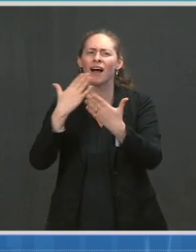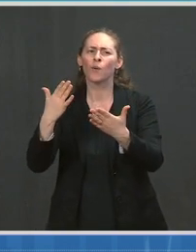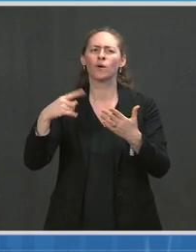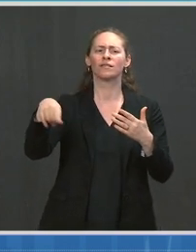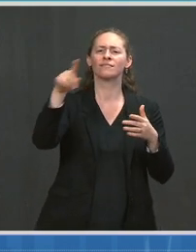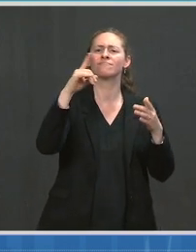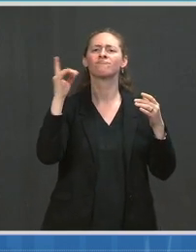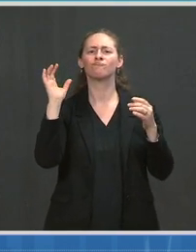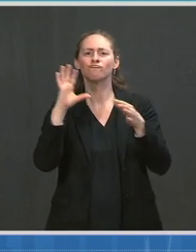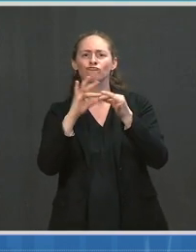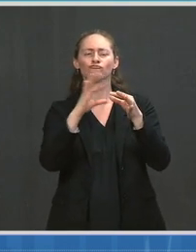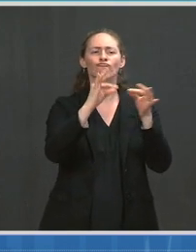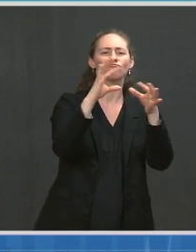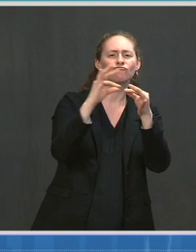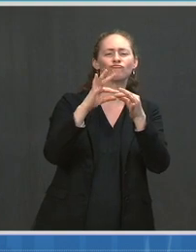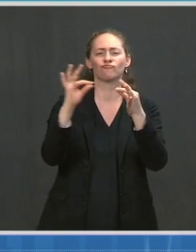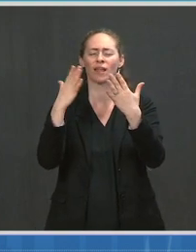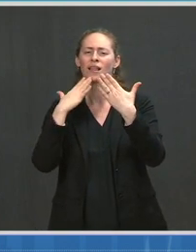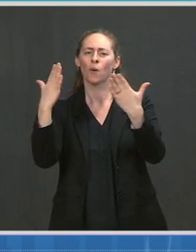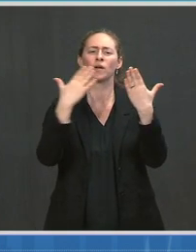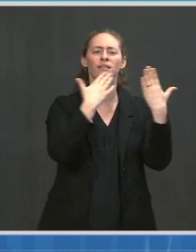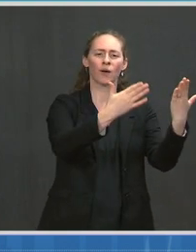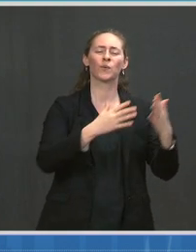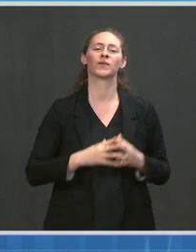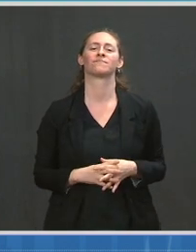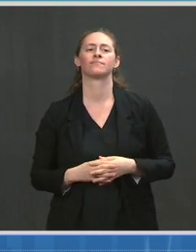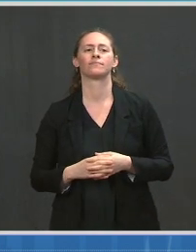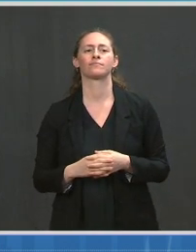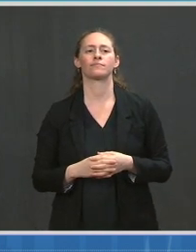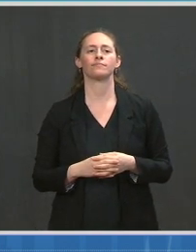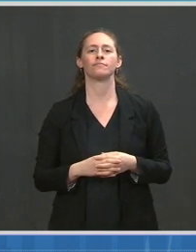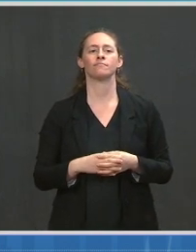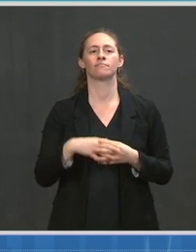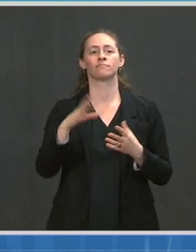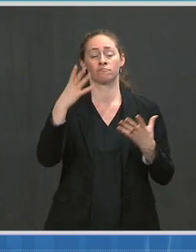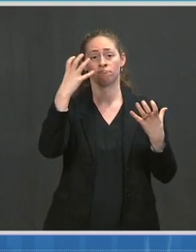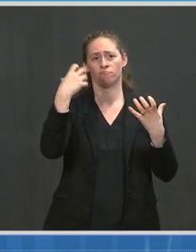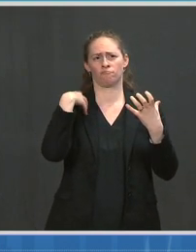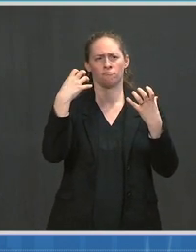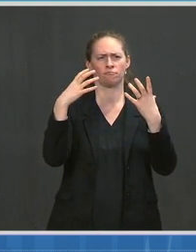Moderator: Great, and a reminder, one question per person. First off we'll go to Maureen Groppe at USA Today.